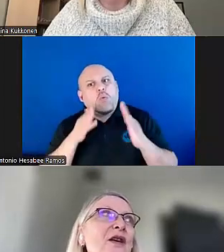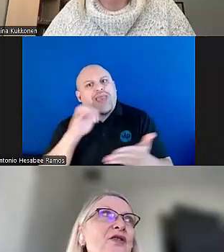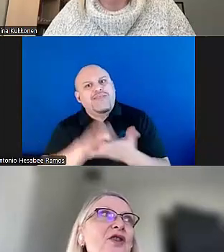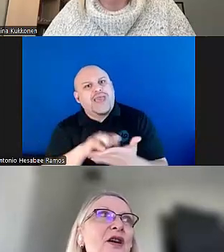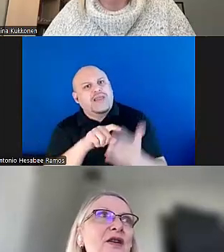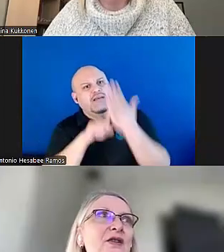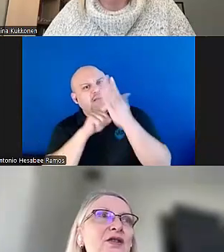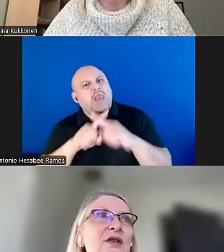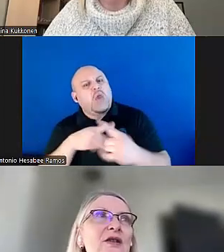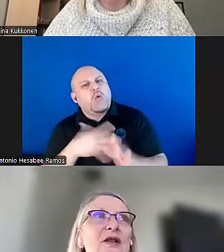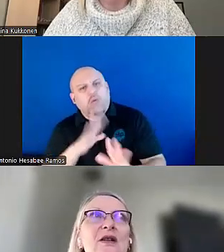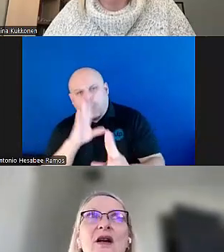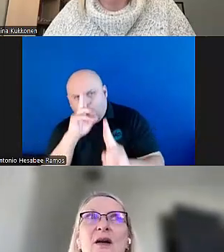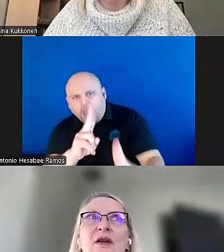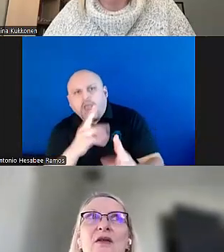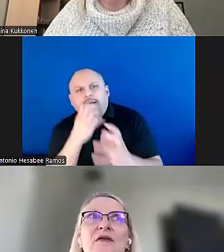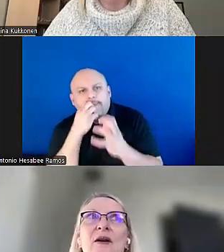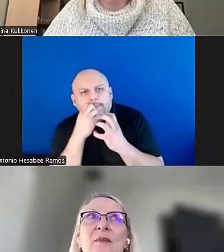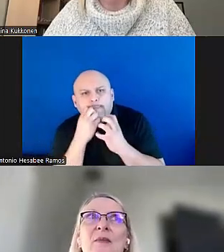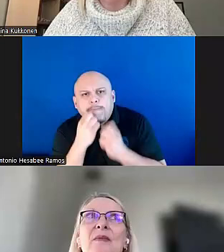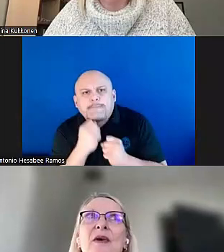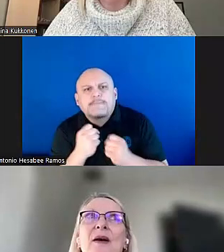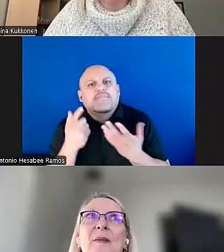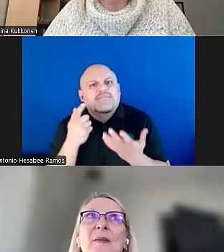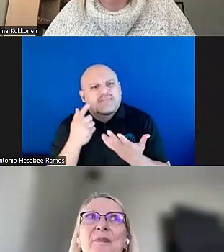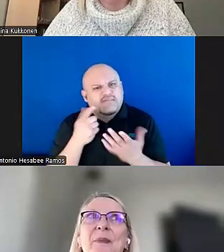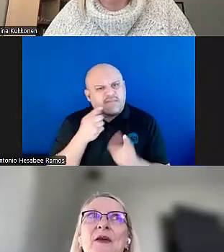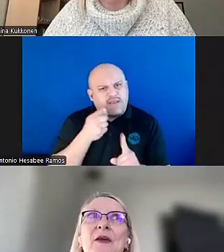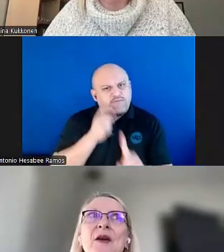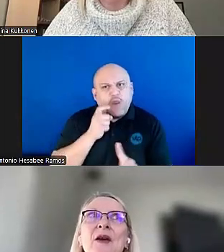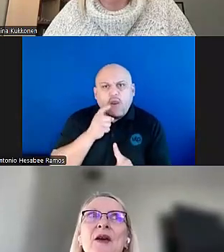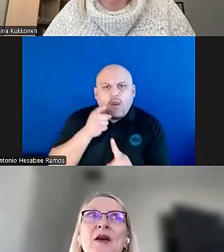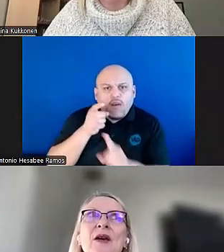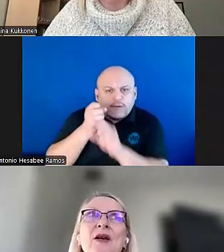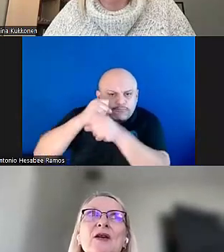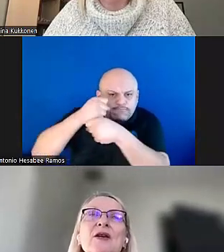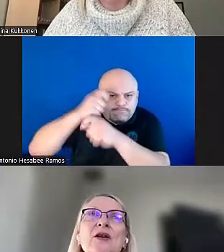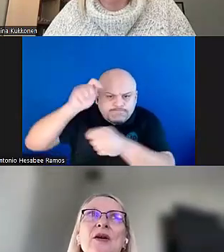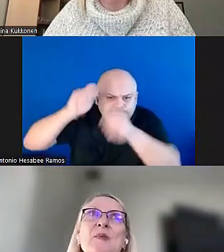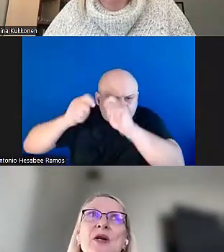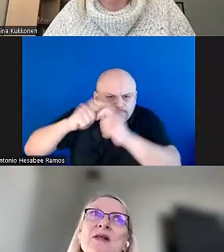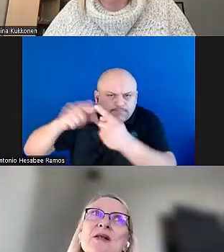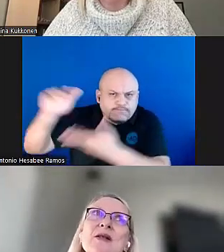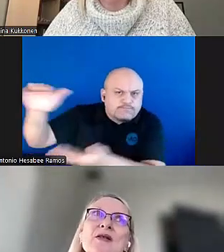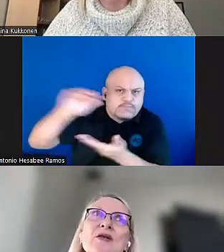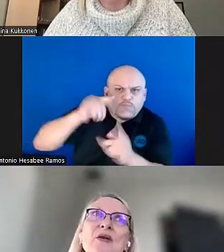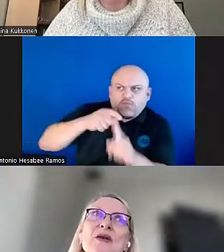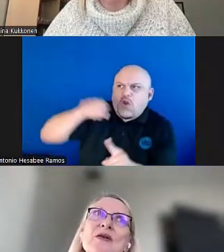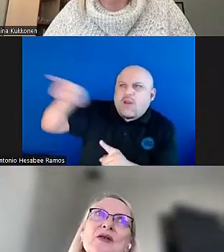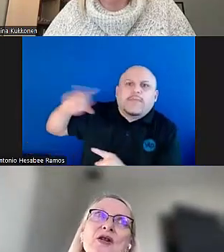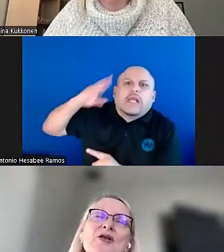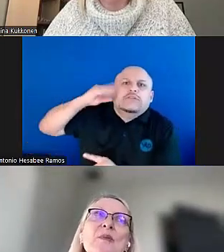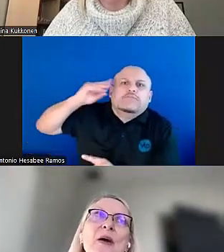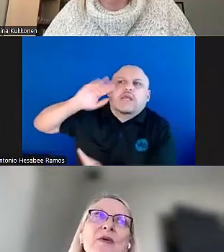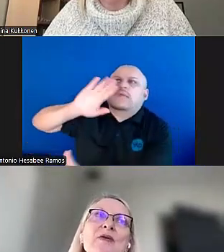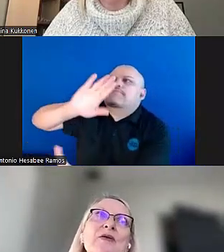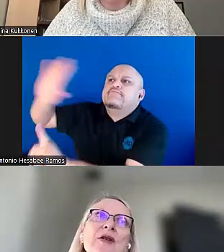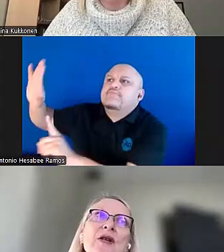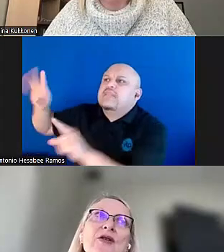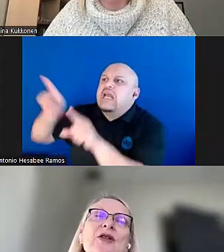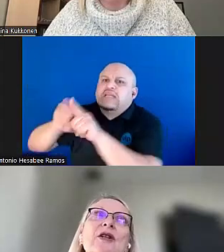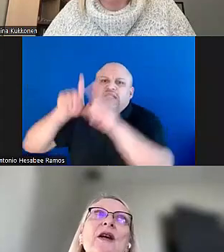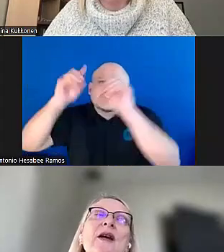and cherished, coming from experiences as a teacher, a public school teacher,